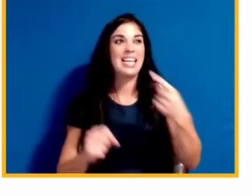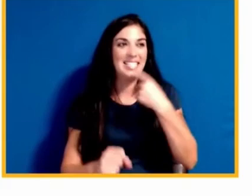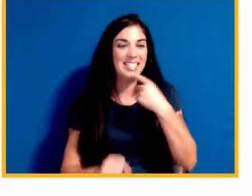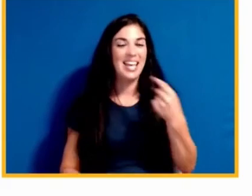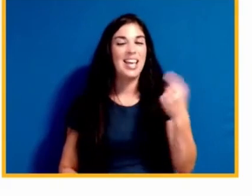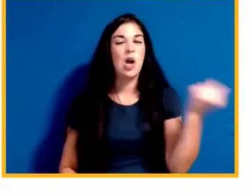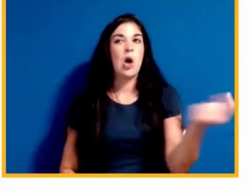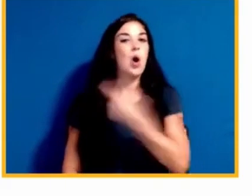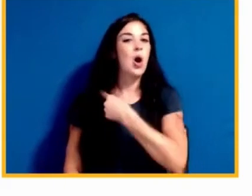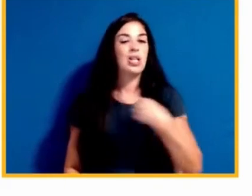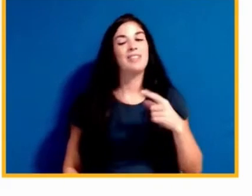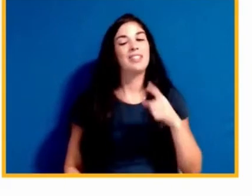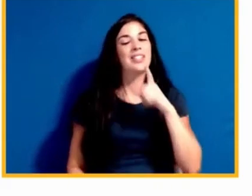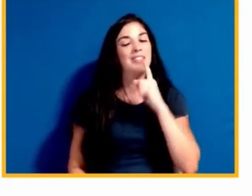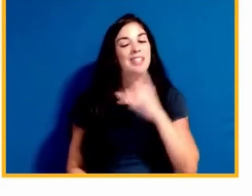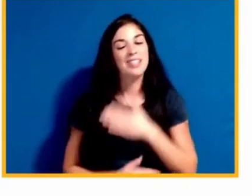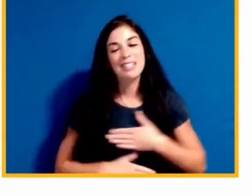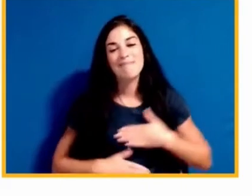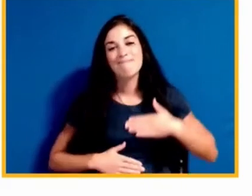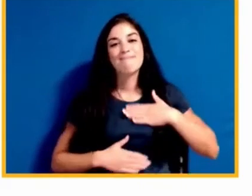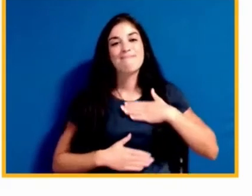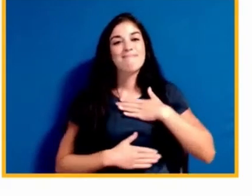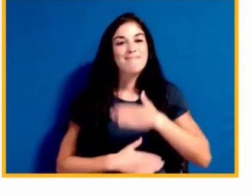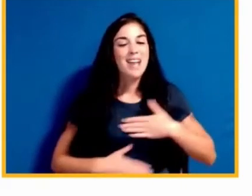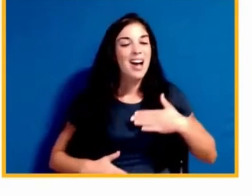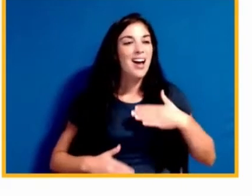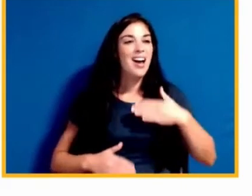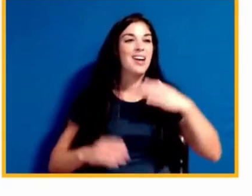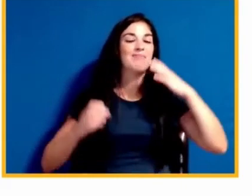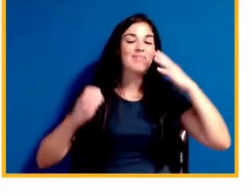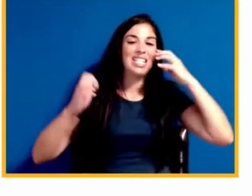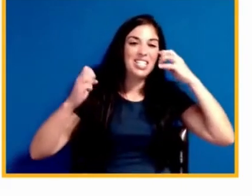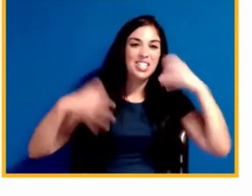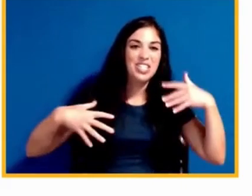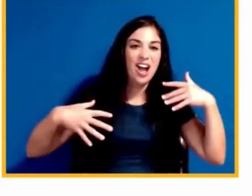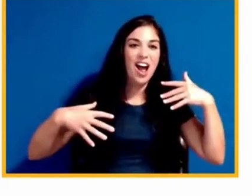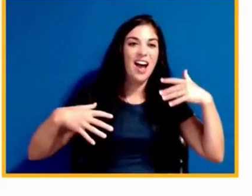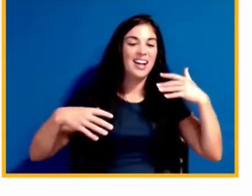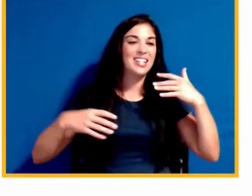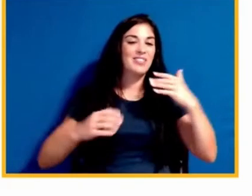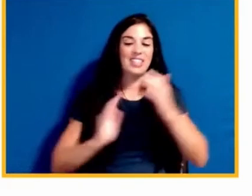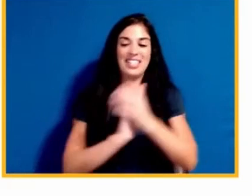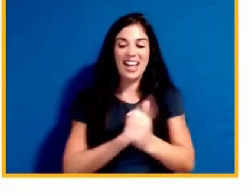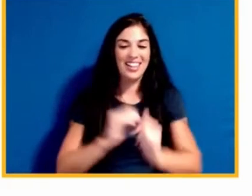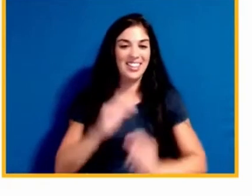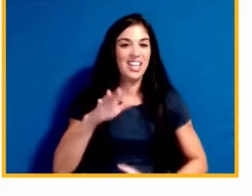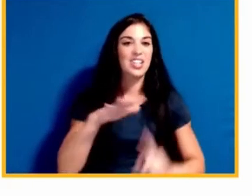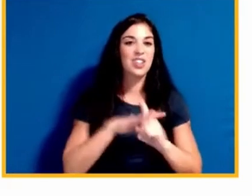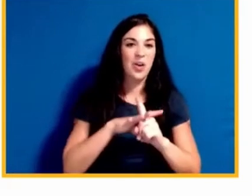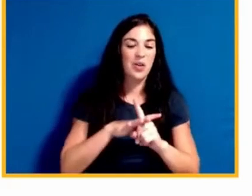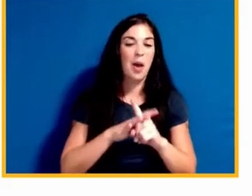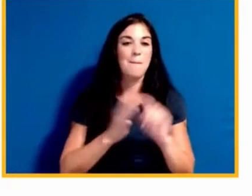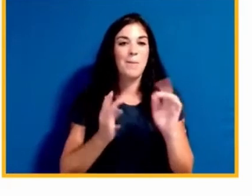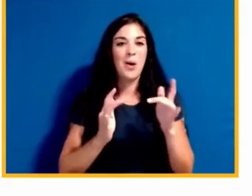we are all absolutely floored by the amount of talent that has shown up this year online, especially because